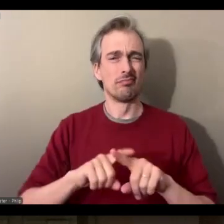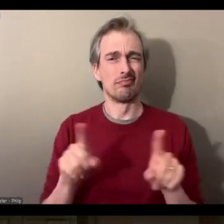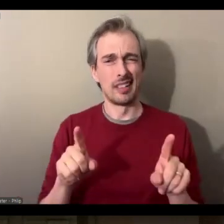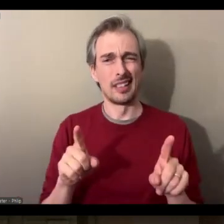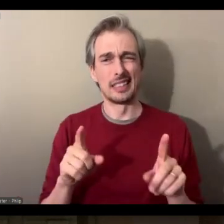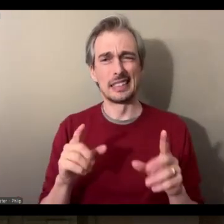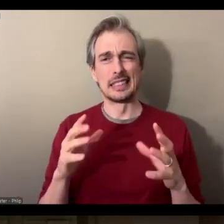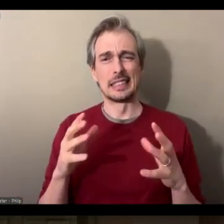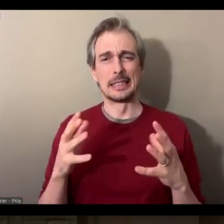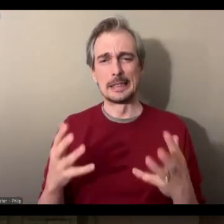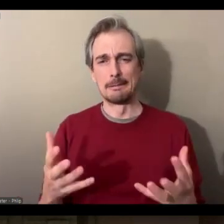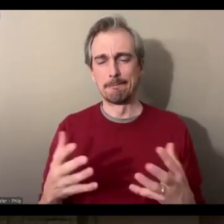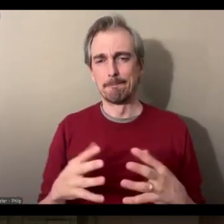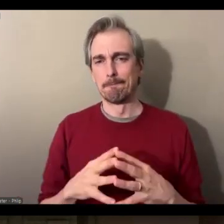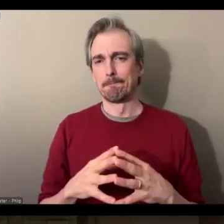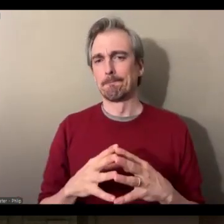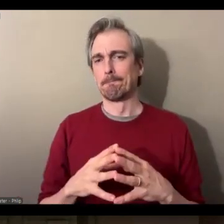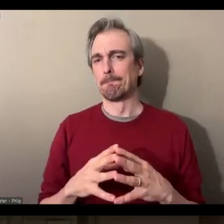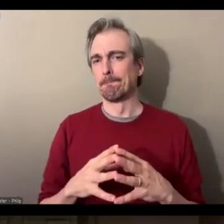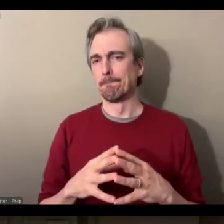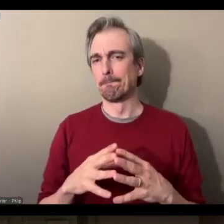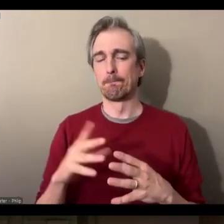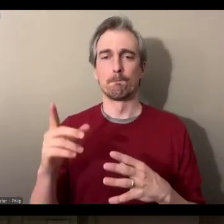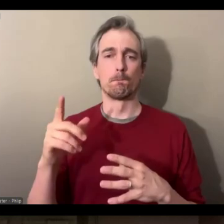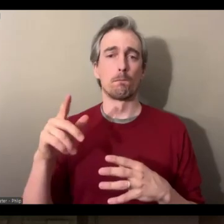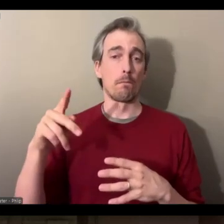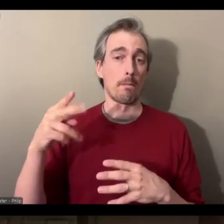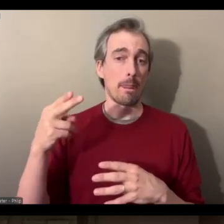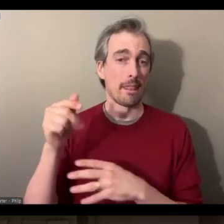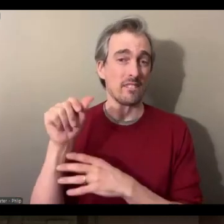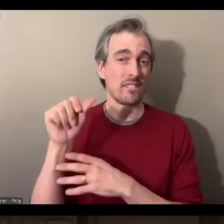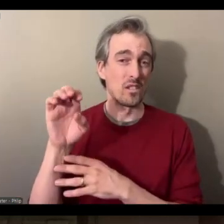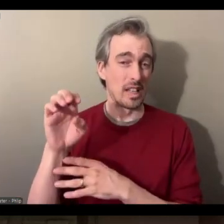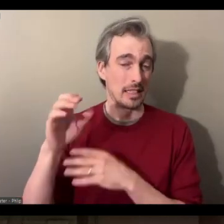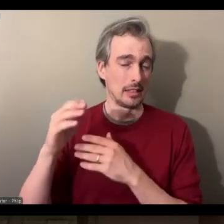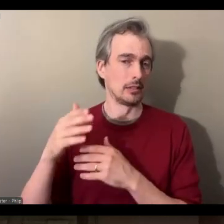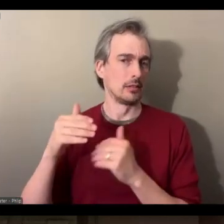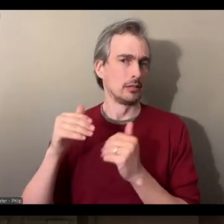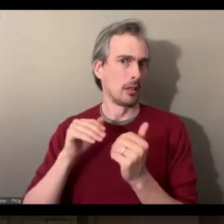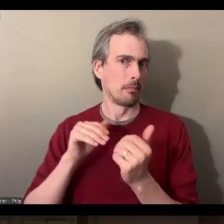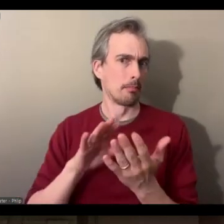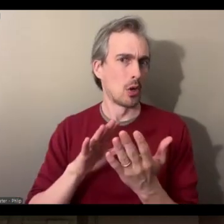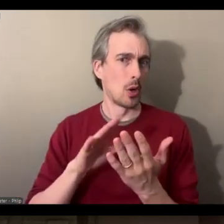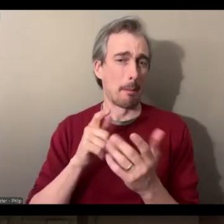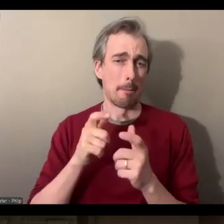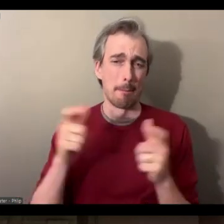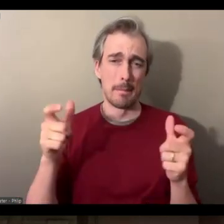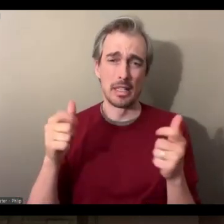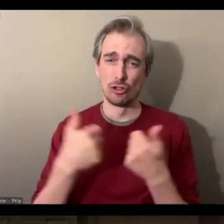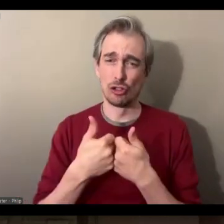challenge of a phased approach was really the fact that as we were getting closer to the opening,